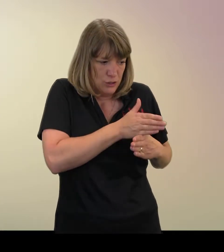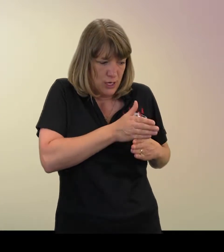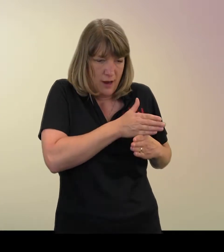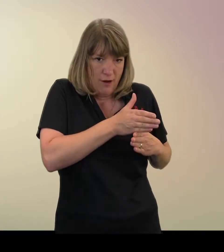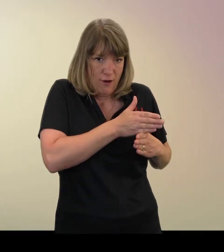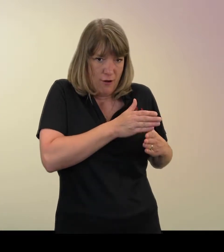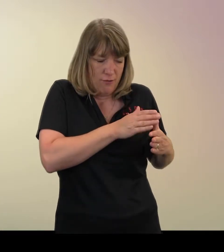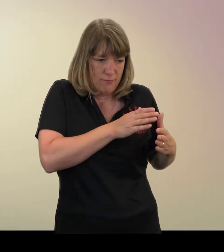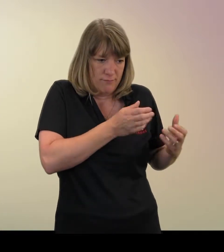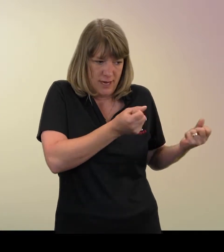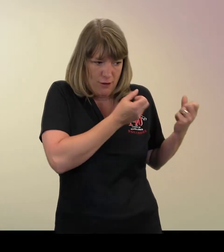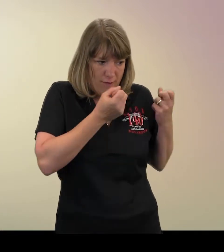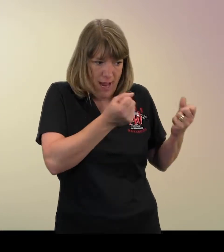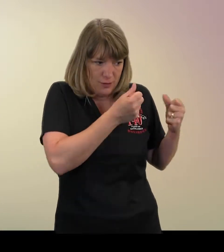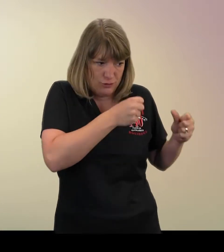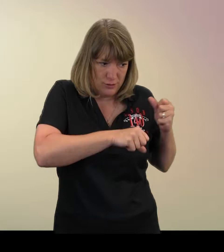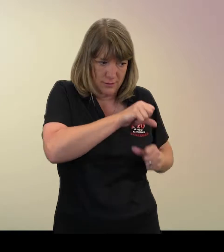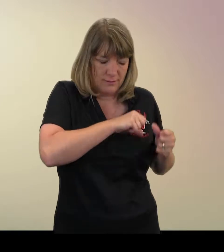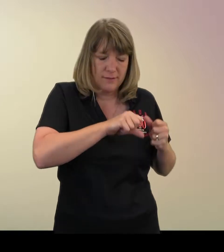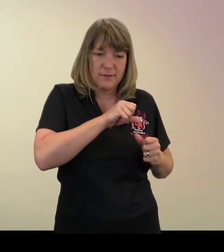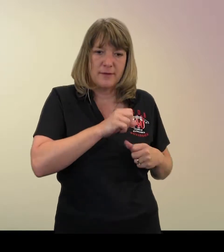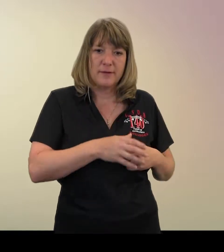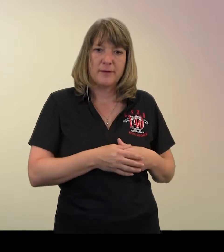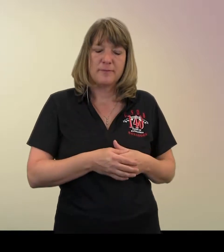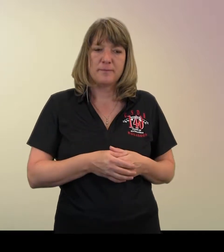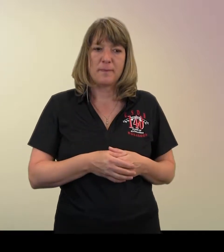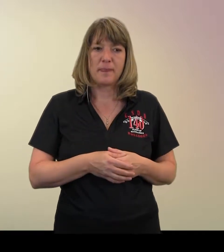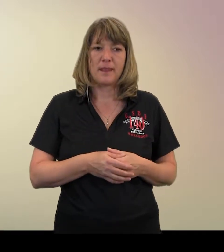shared interaction. But regardless,